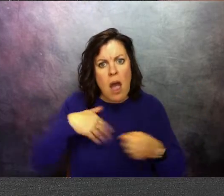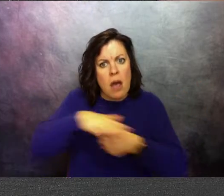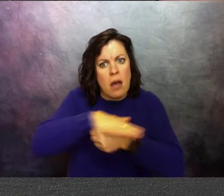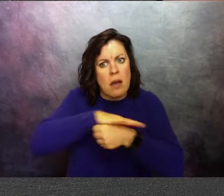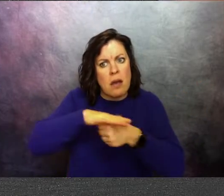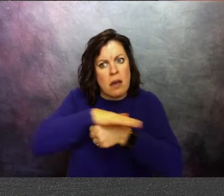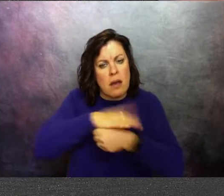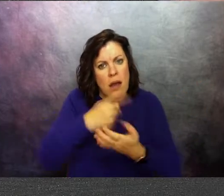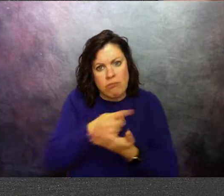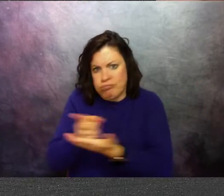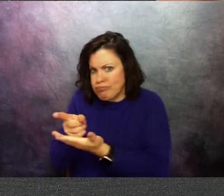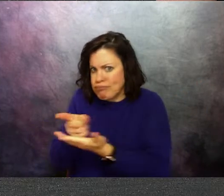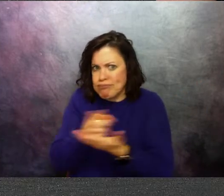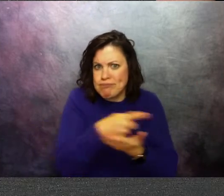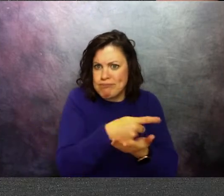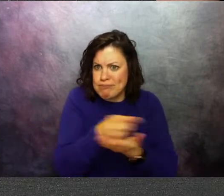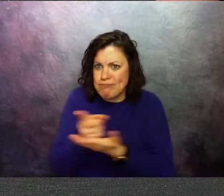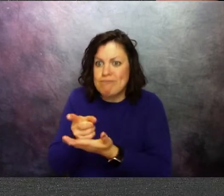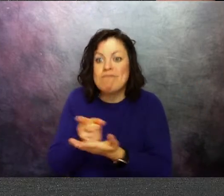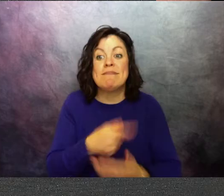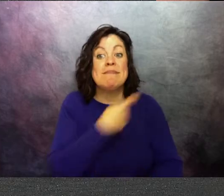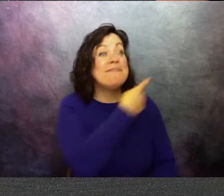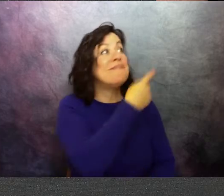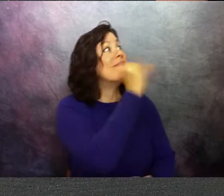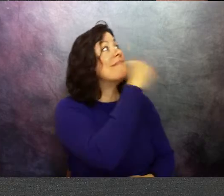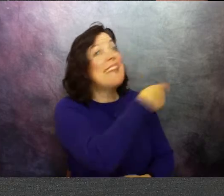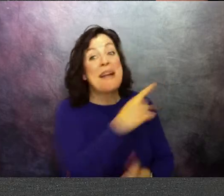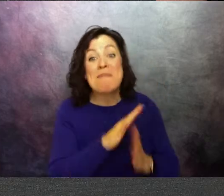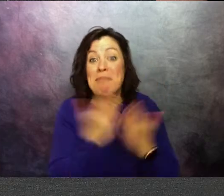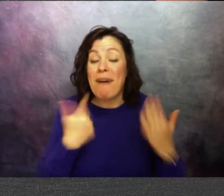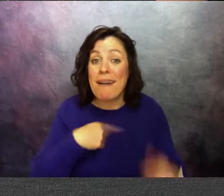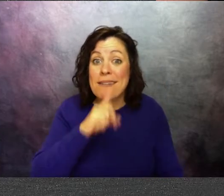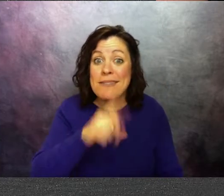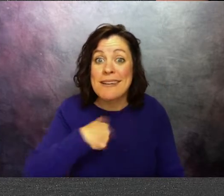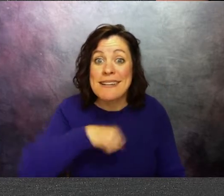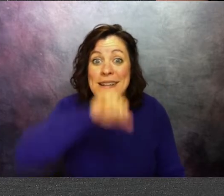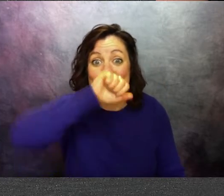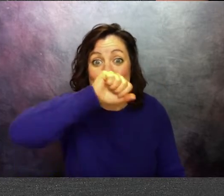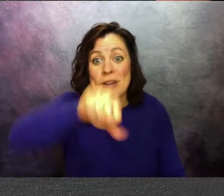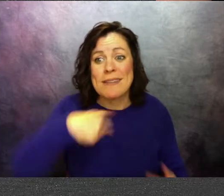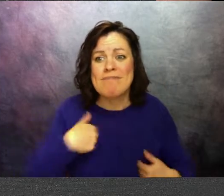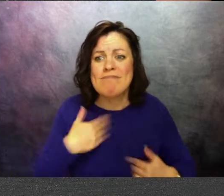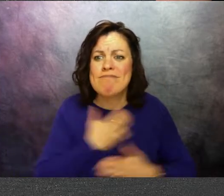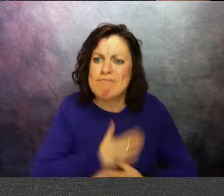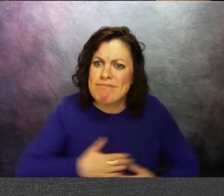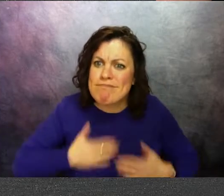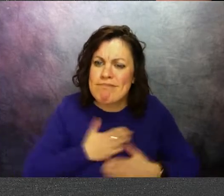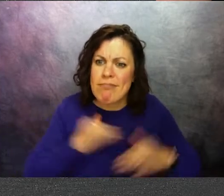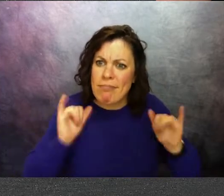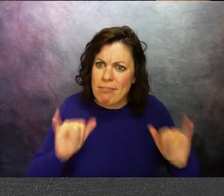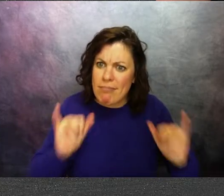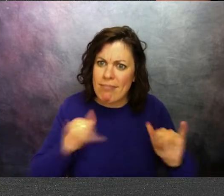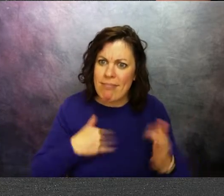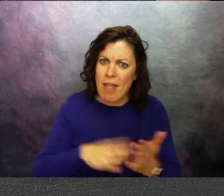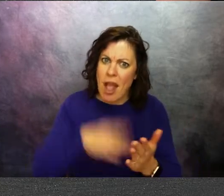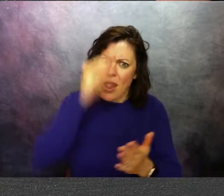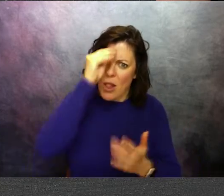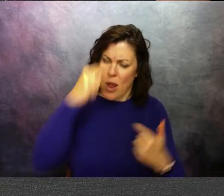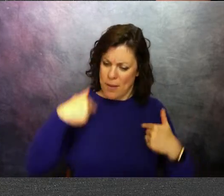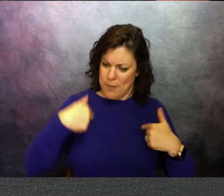The end. Wow, I really liked that book about our own special places on a map.